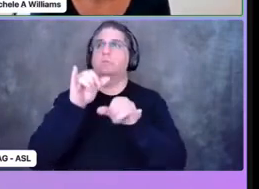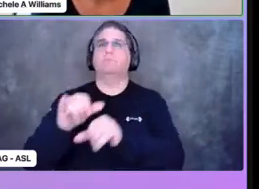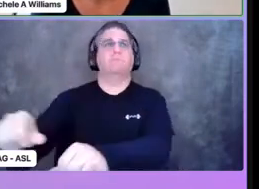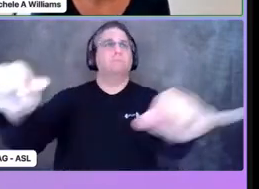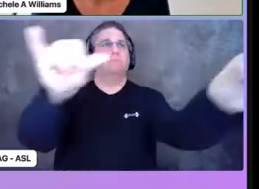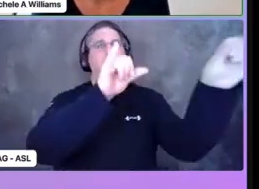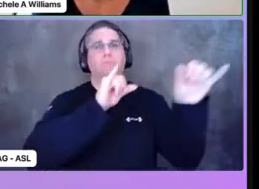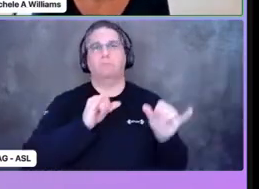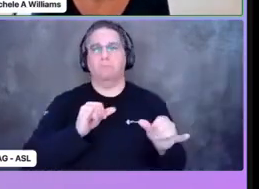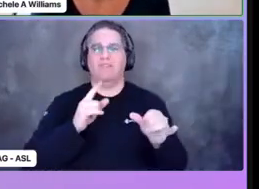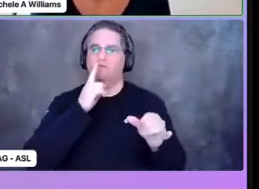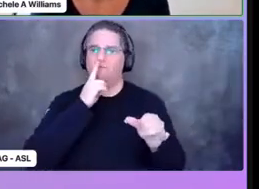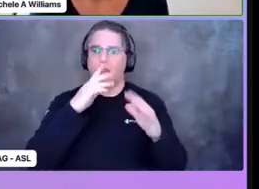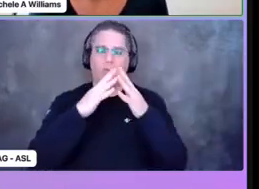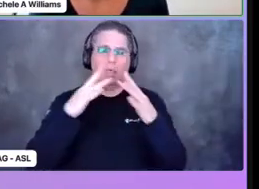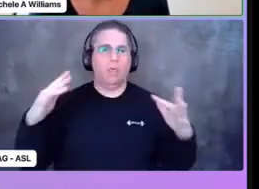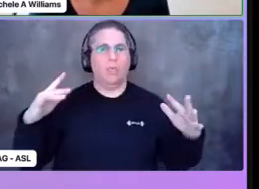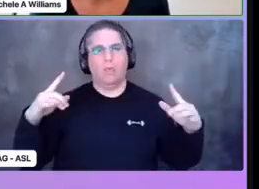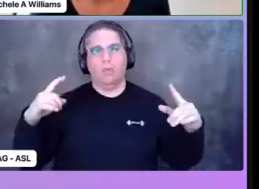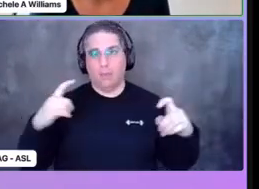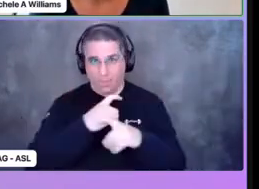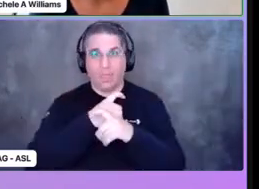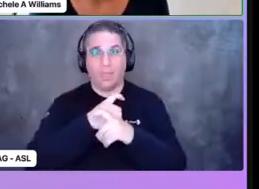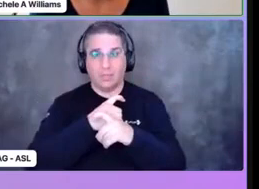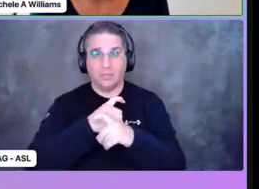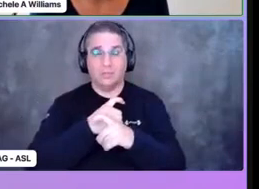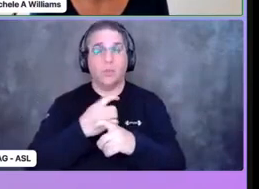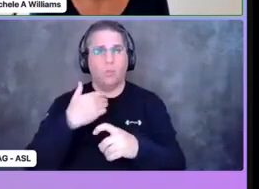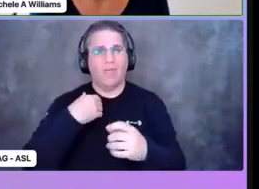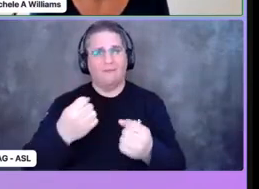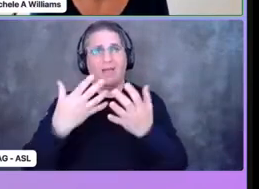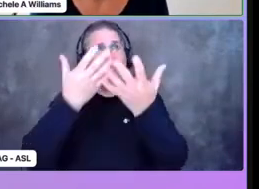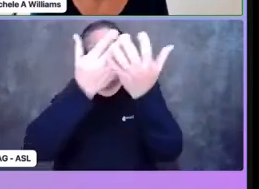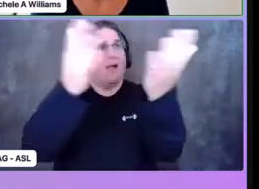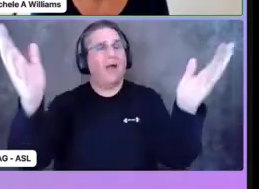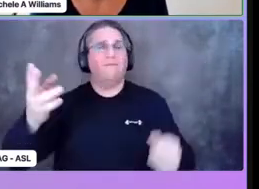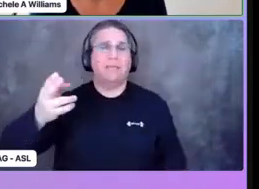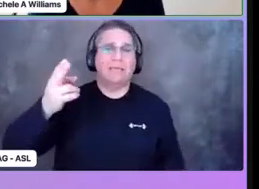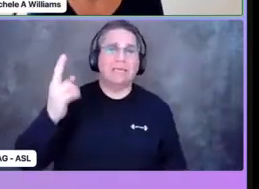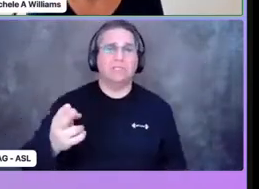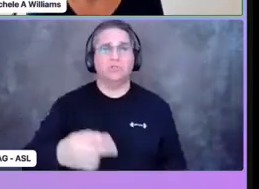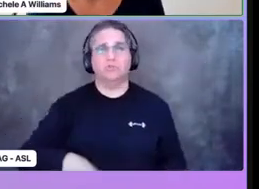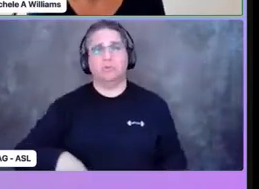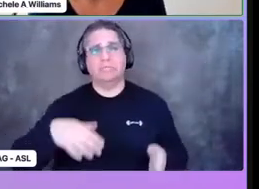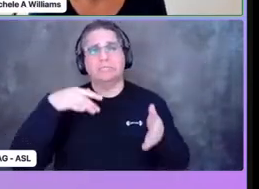past, I wanted to reemphasize that disability is complex, there are home disability studies there's a lot of